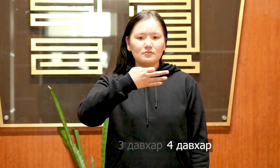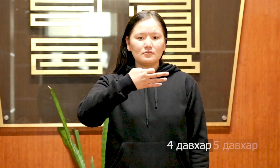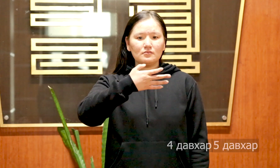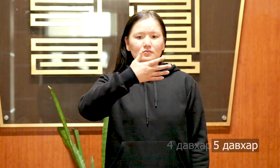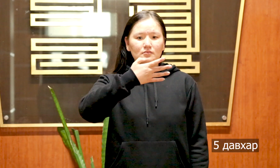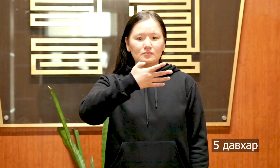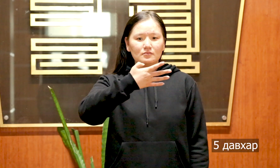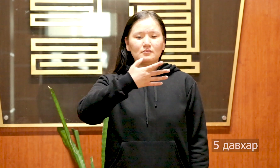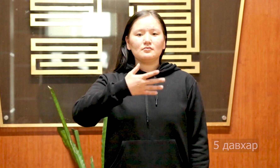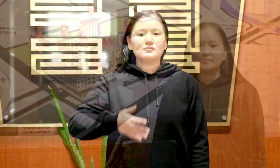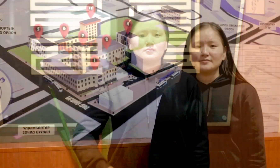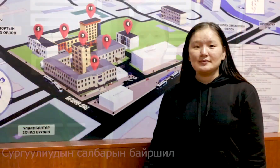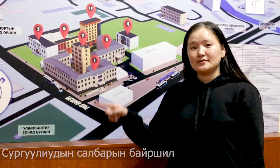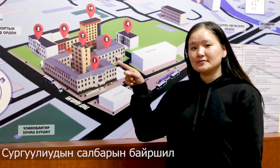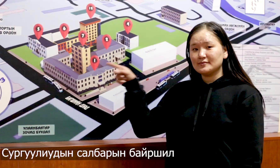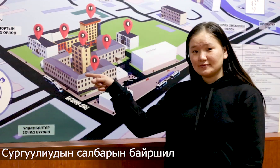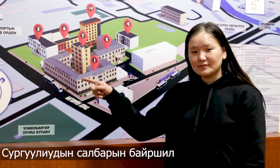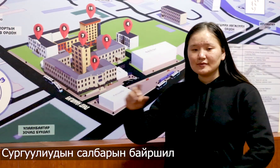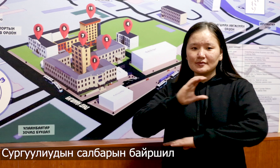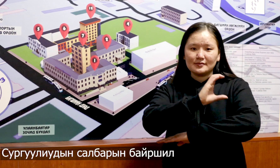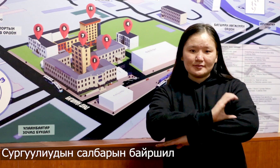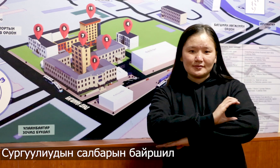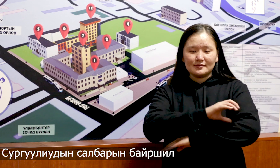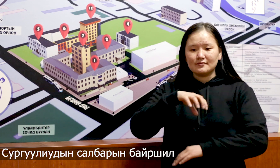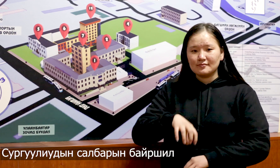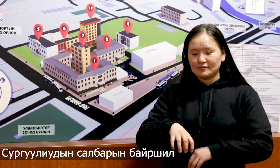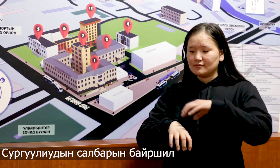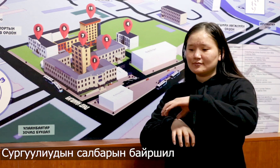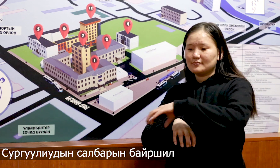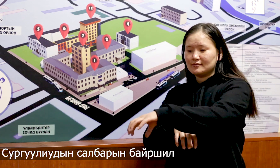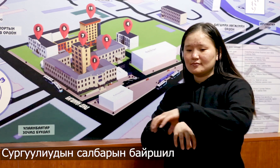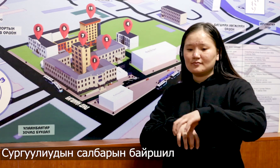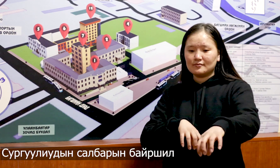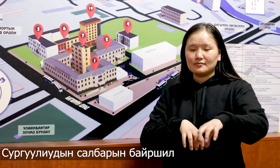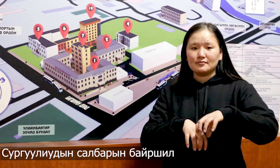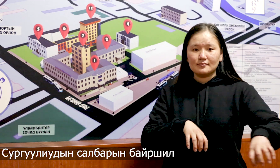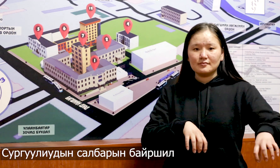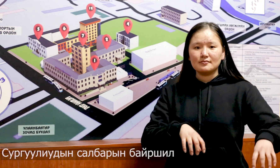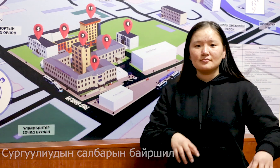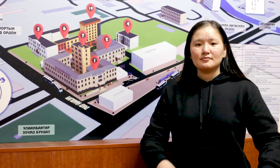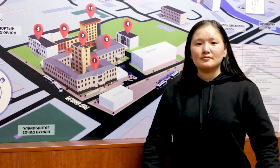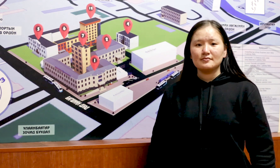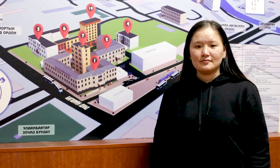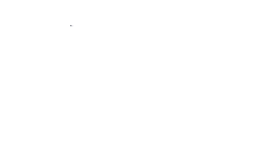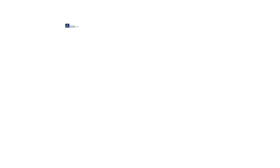4st floor 5st floor location of school branches